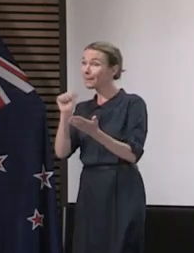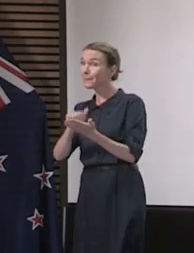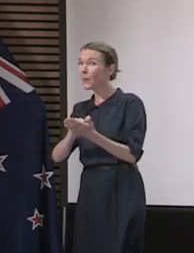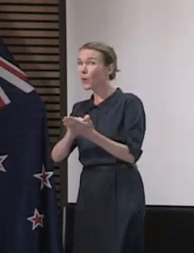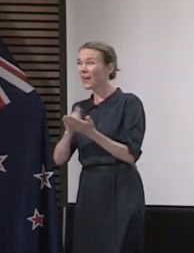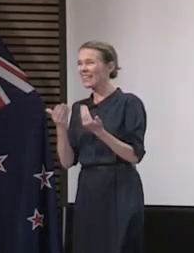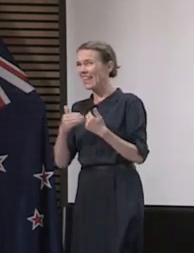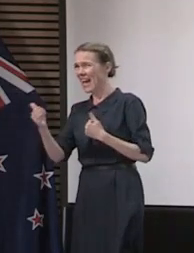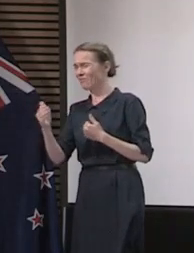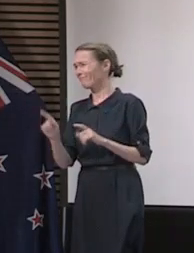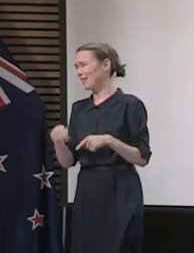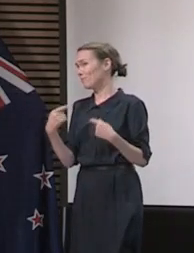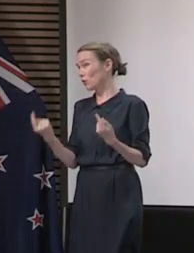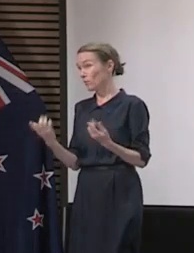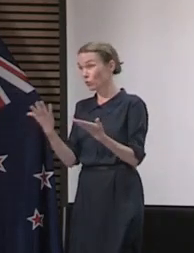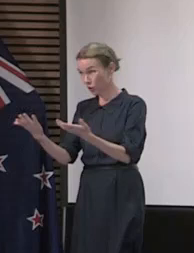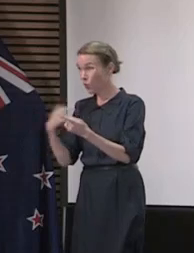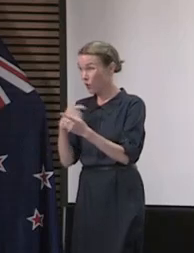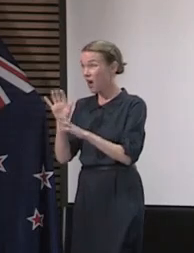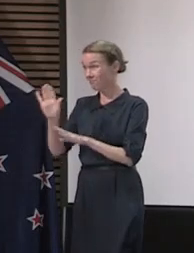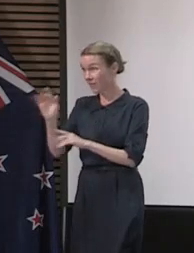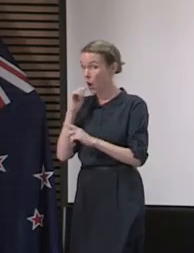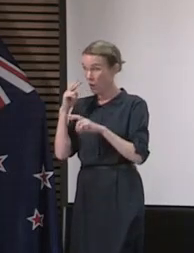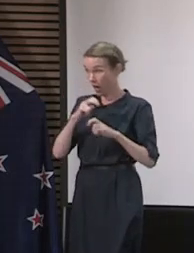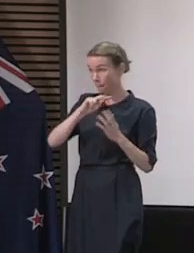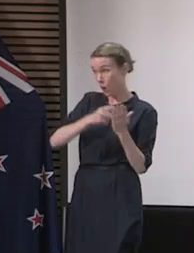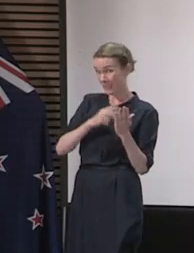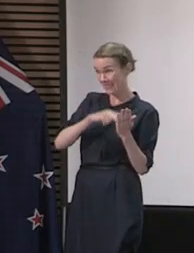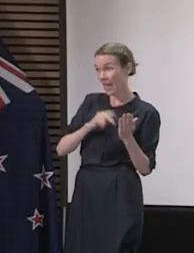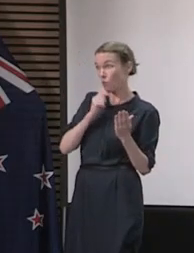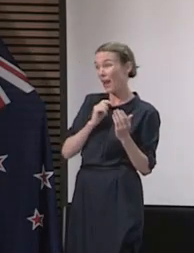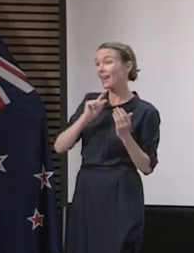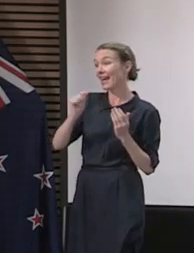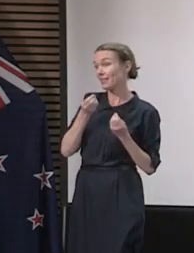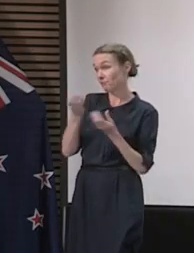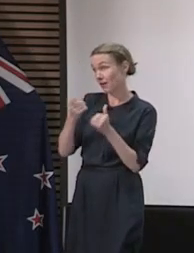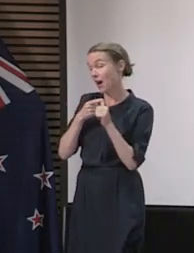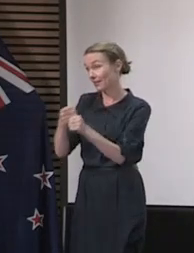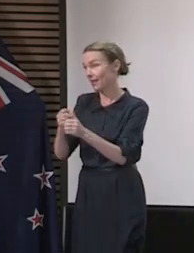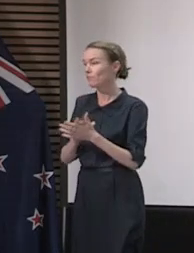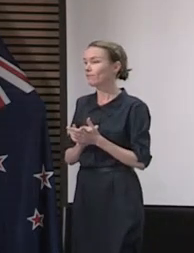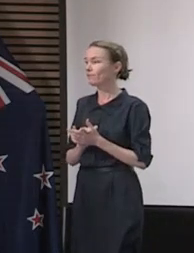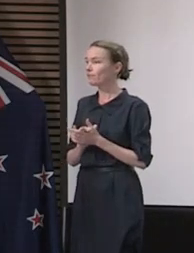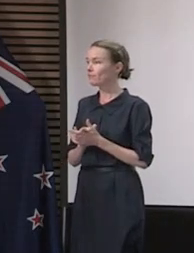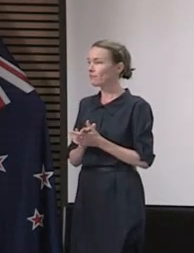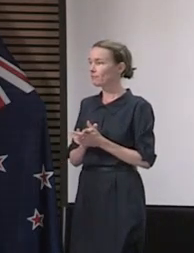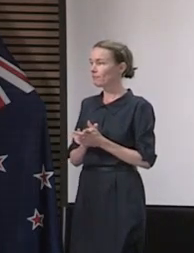aren't possible to undertake now. So, if you wouldn't - allow me just to go and have a look at some of the policies